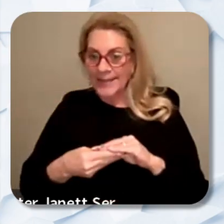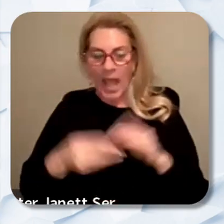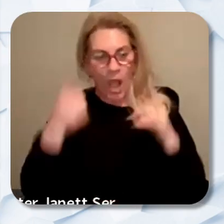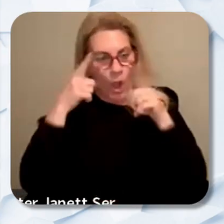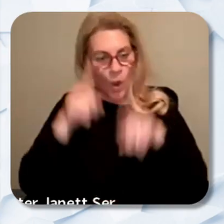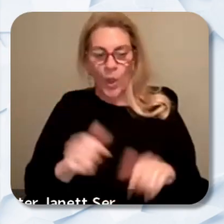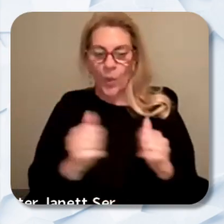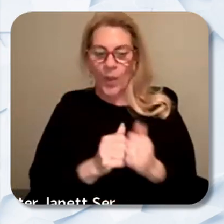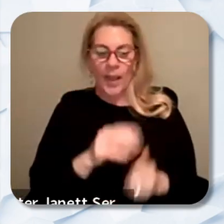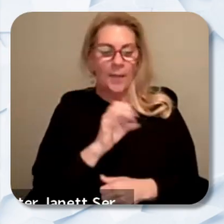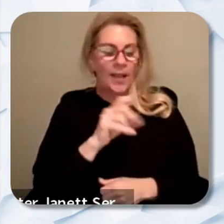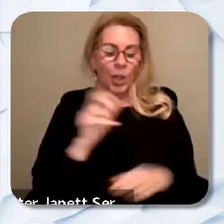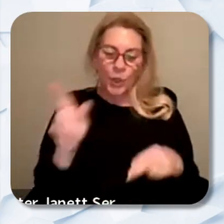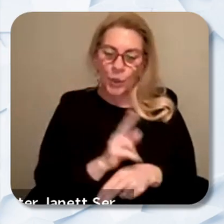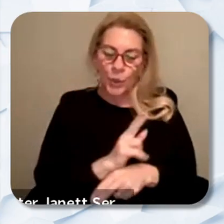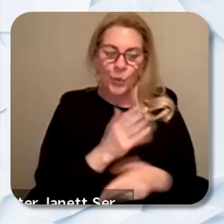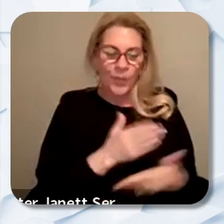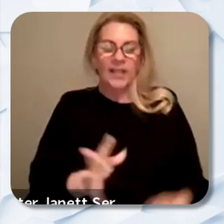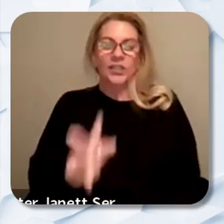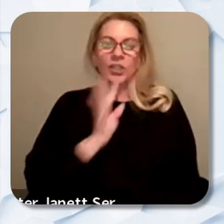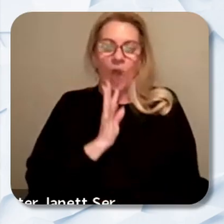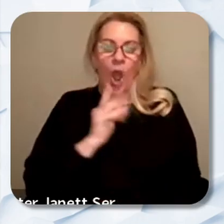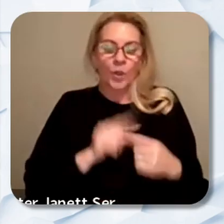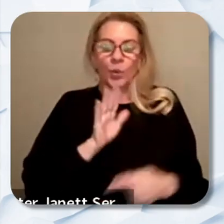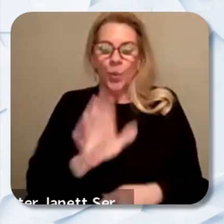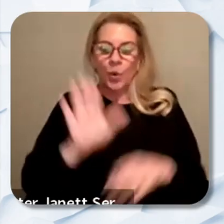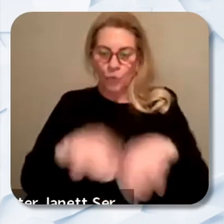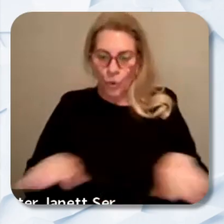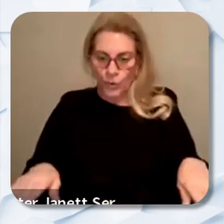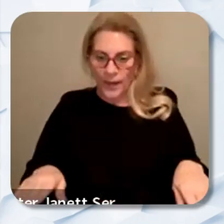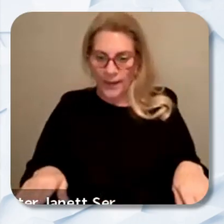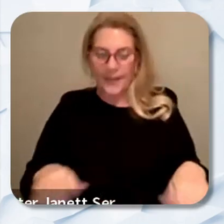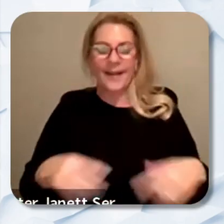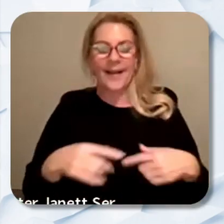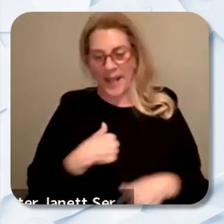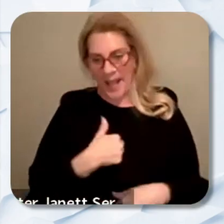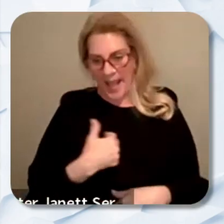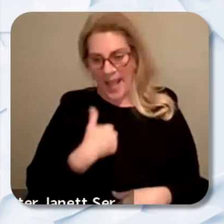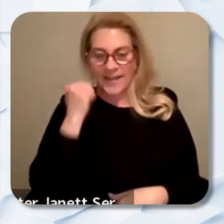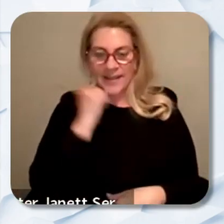Take those devices away and talk to your children. So I have a daily question every